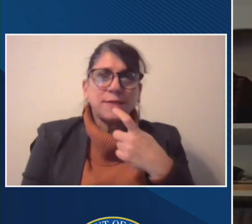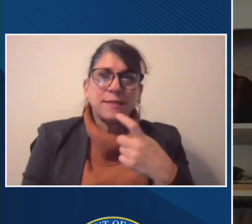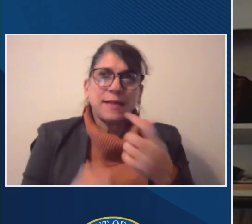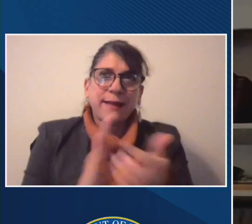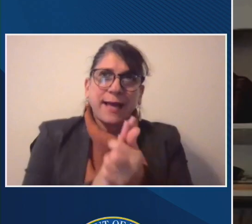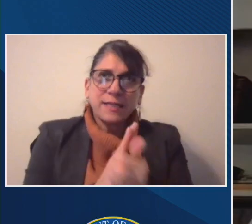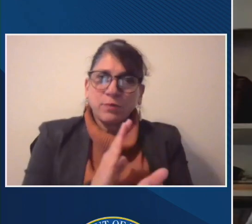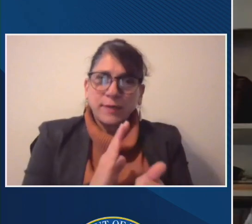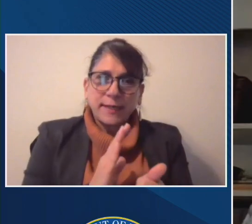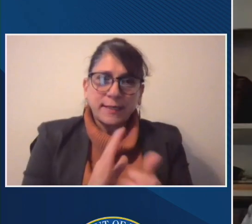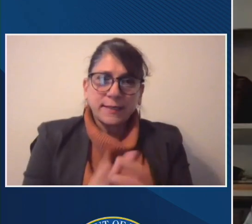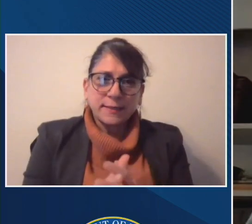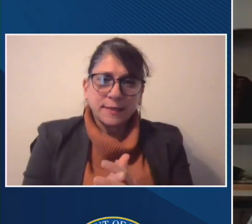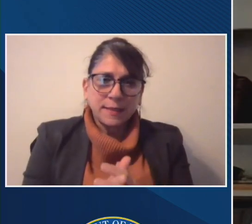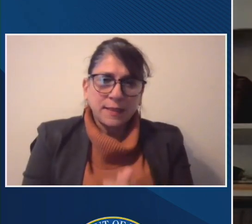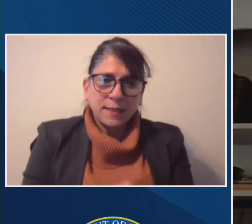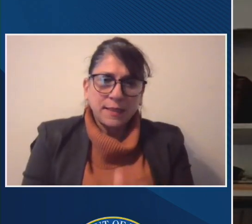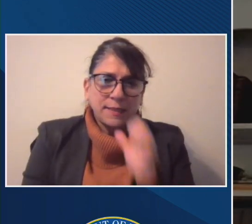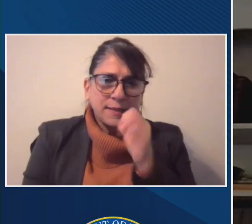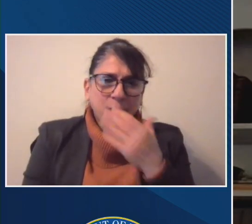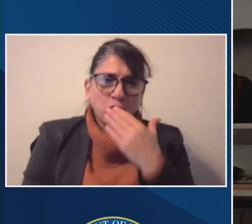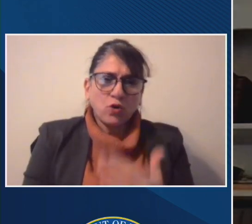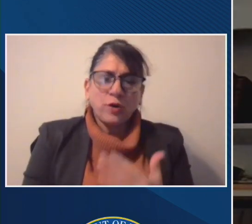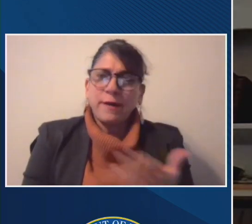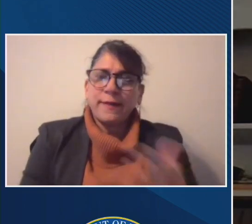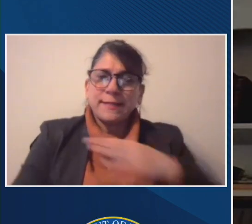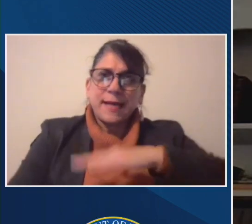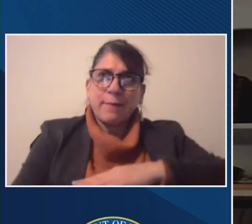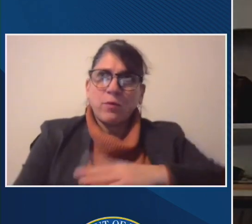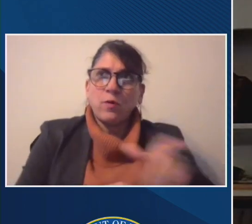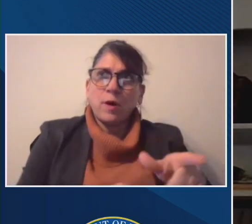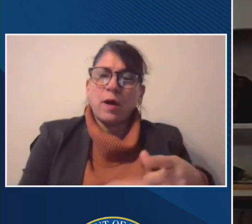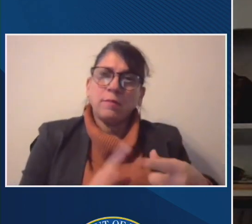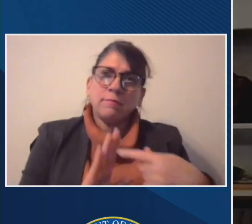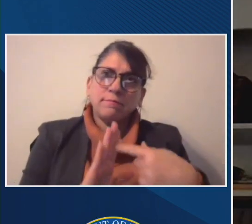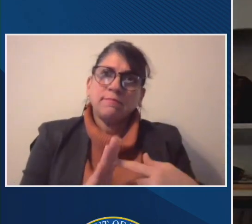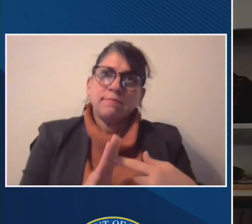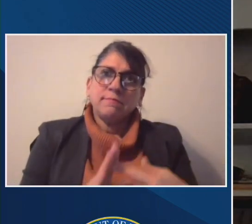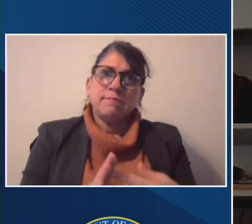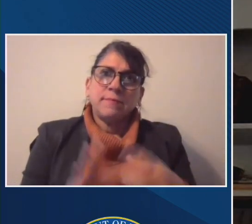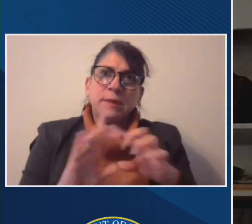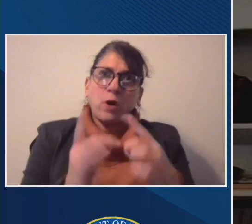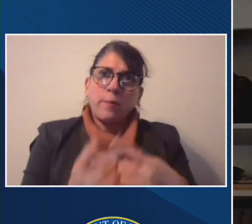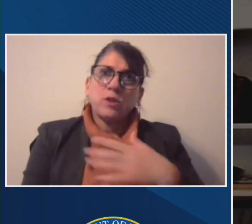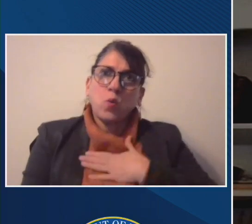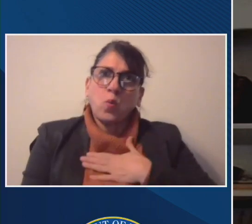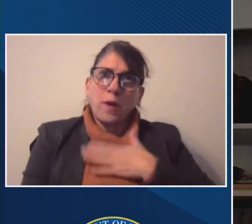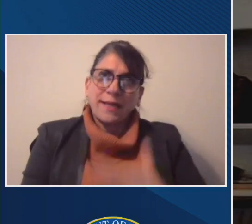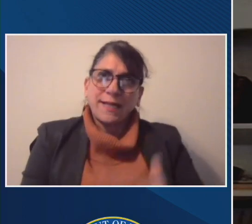I indicated the Department's, you know, upfront willingness for the vote to take